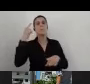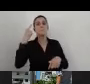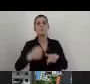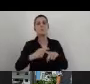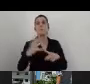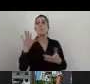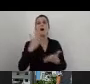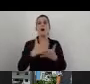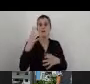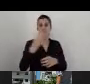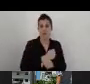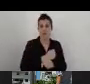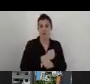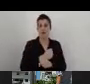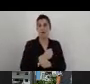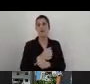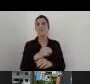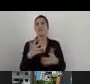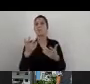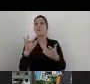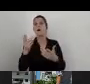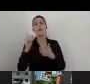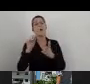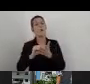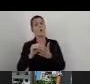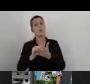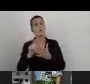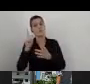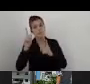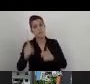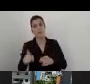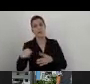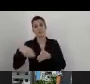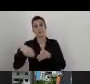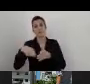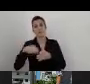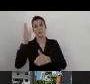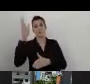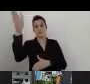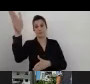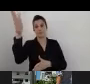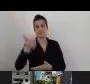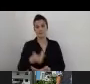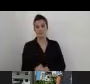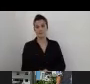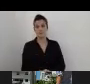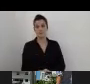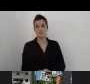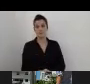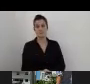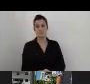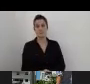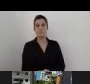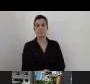also needs to be accomplished in the next future. Also, not less important,